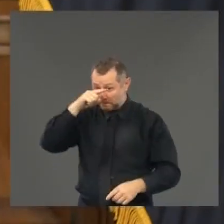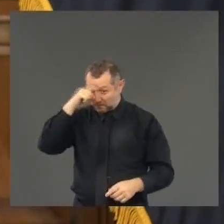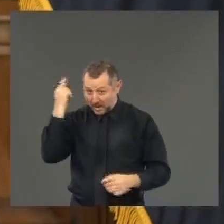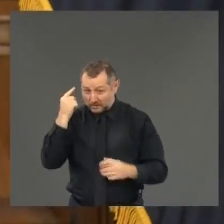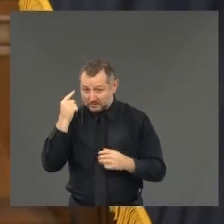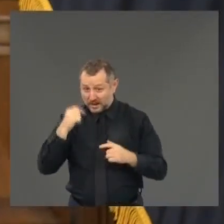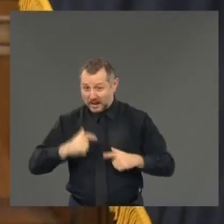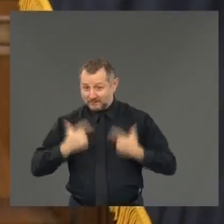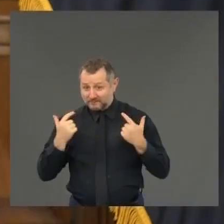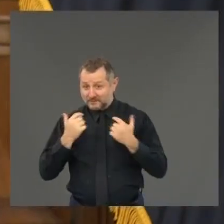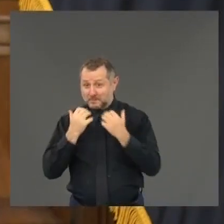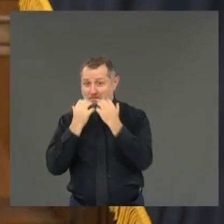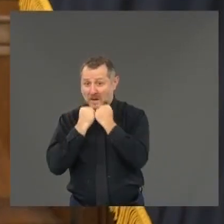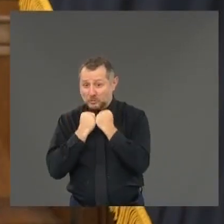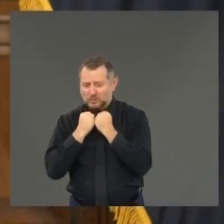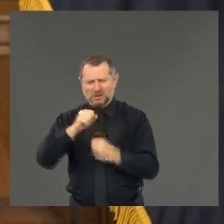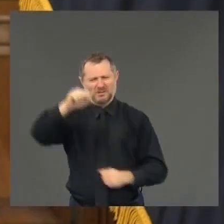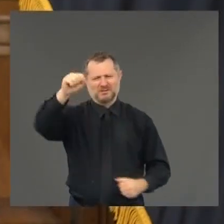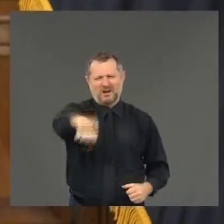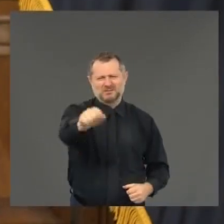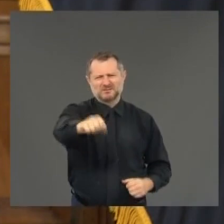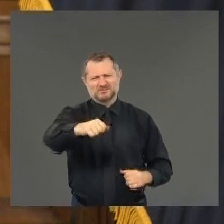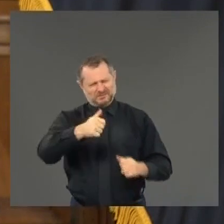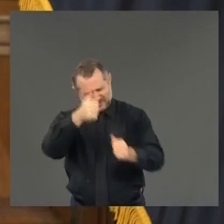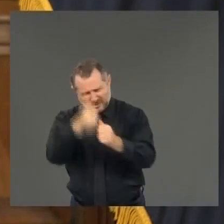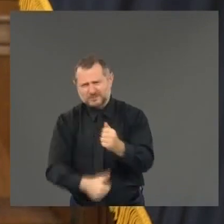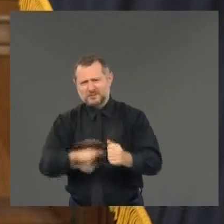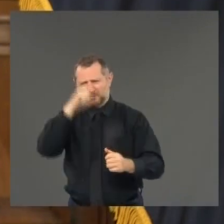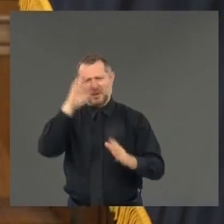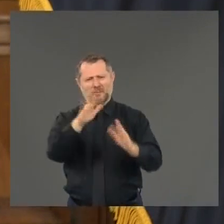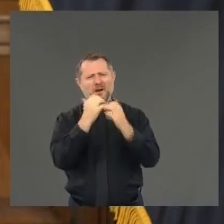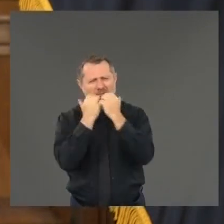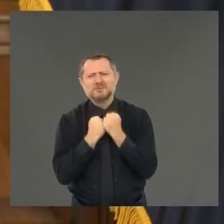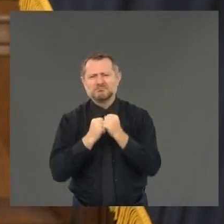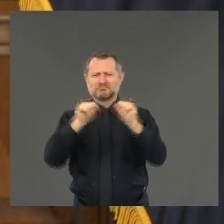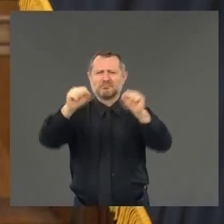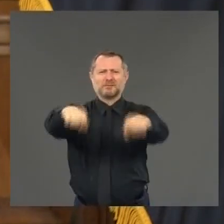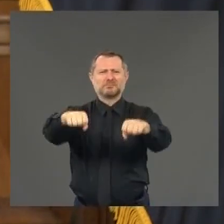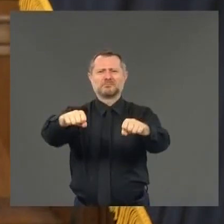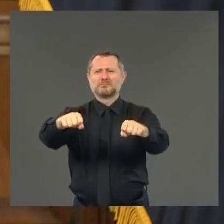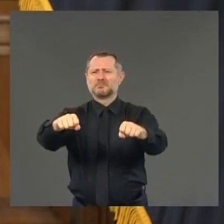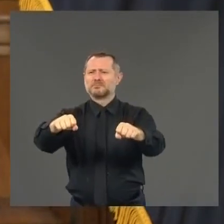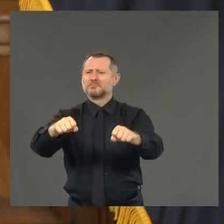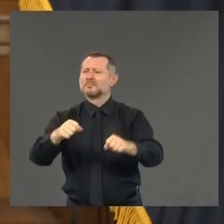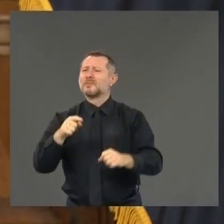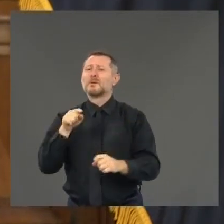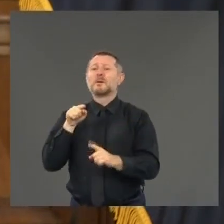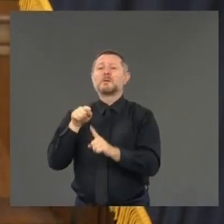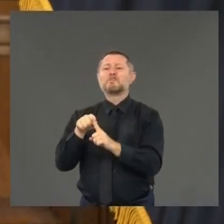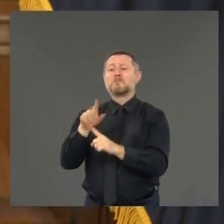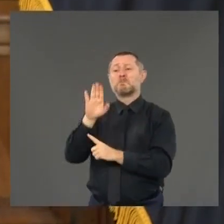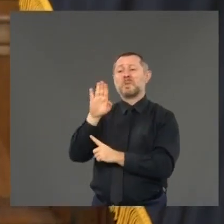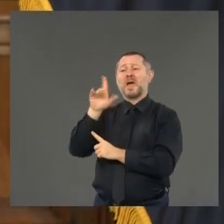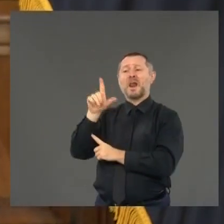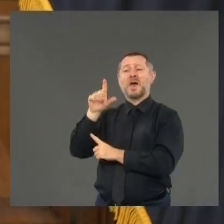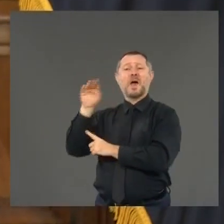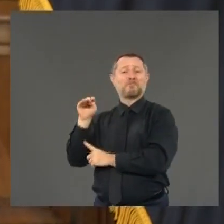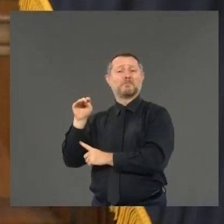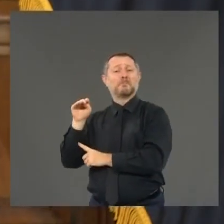BLACK LIVES MATTER IS THAT A THING YOU ENDORSE AND SOMETHING YOU'RE COMFORTABLE SAYING?